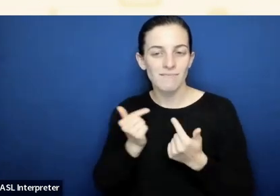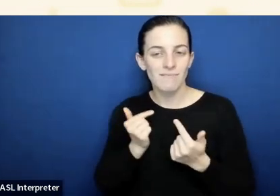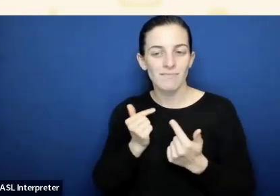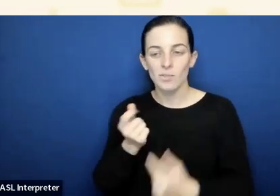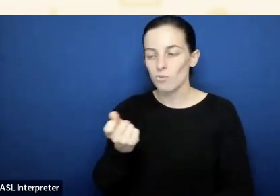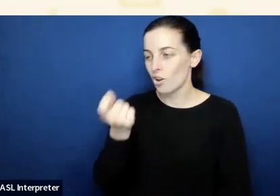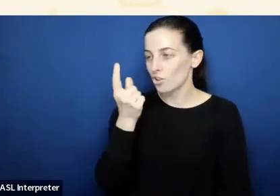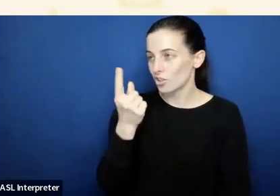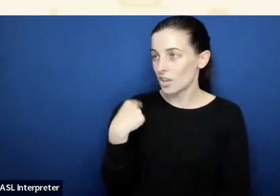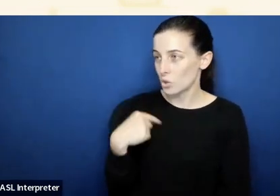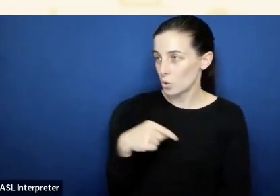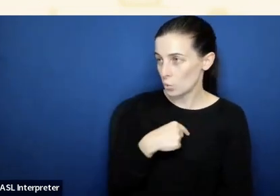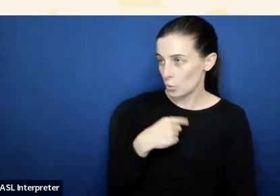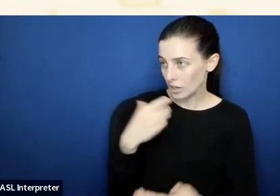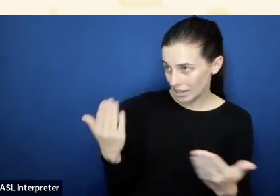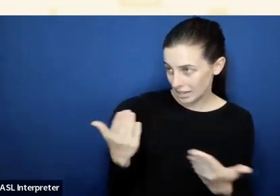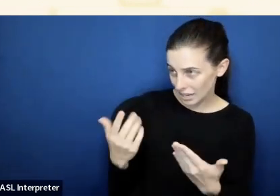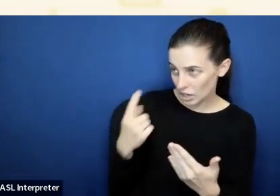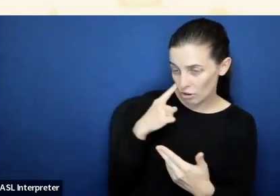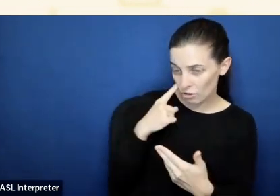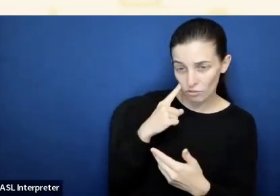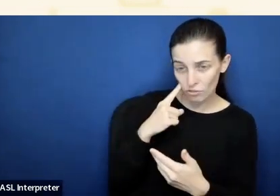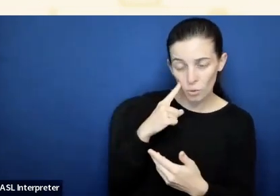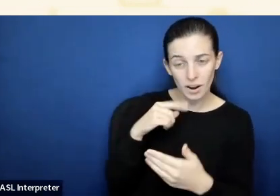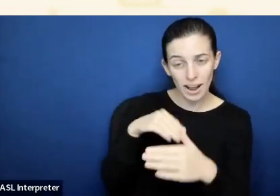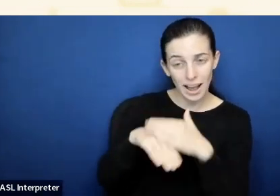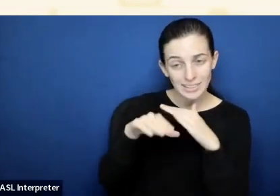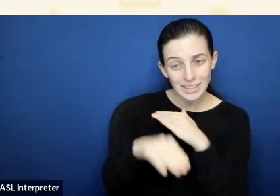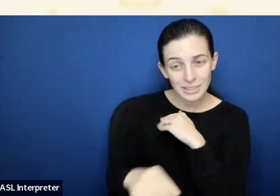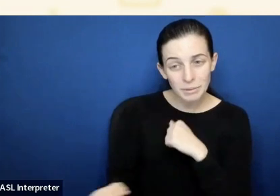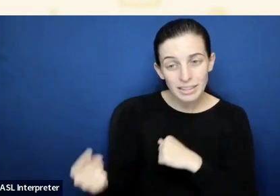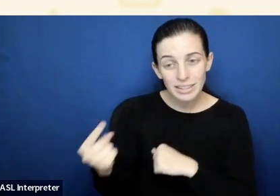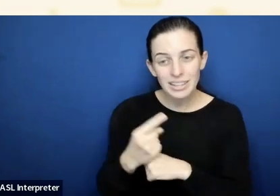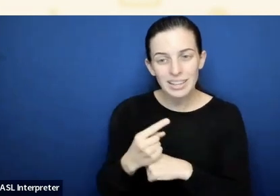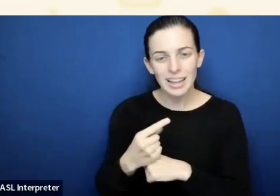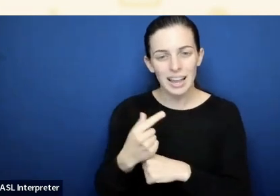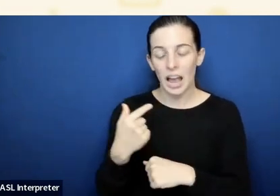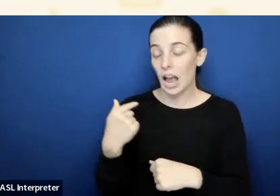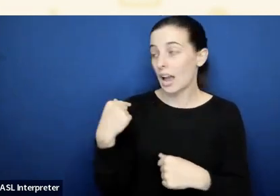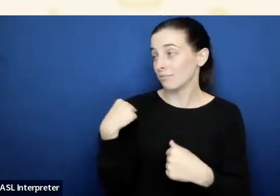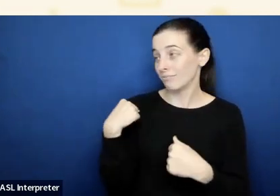for the WordPress Accessibility Day. I’ve use WordPress since its first release,